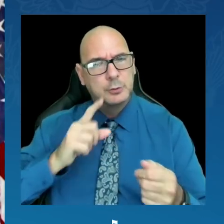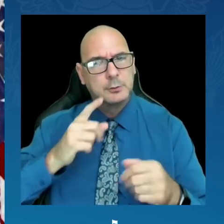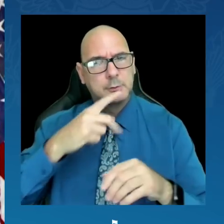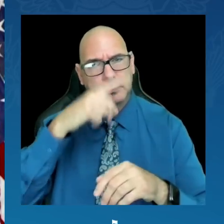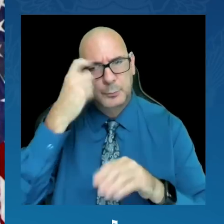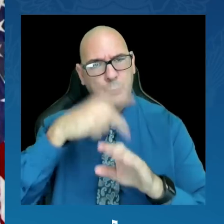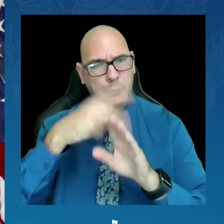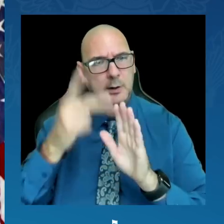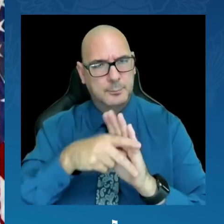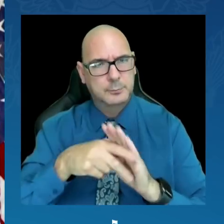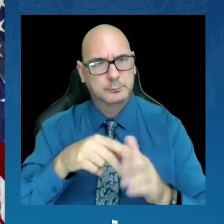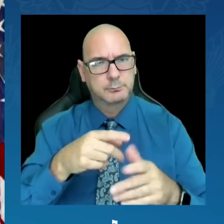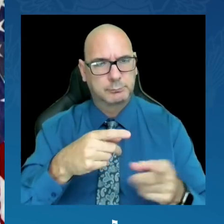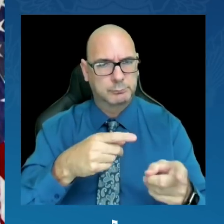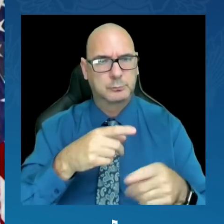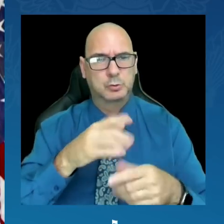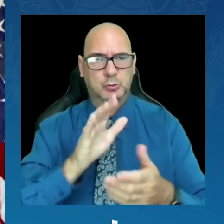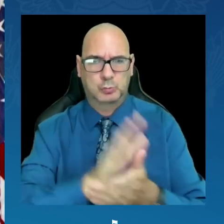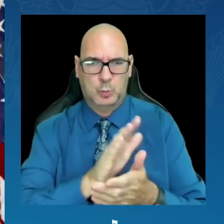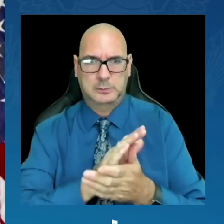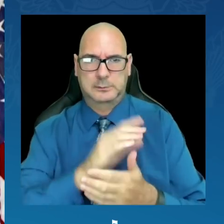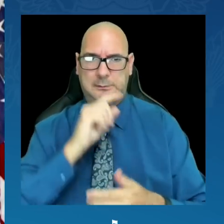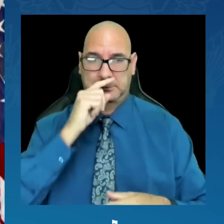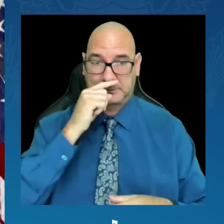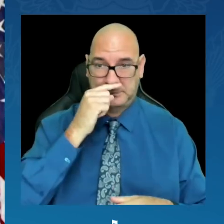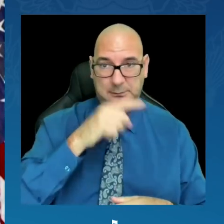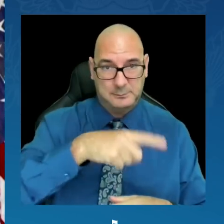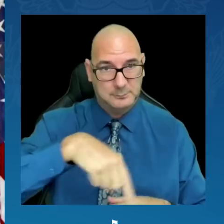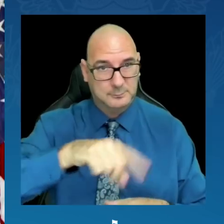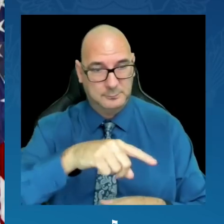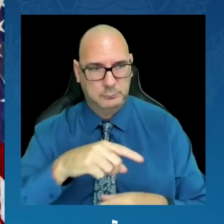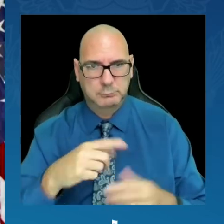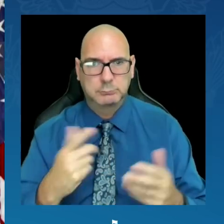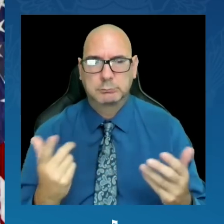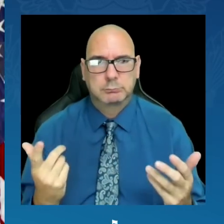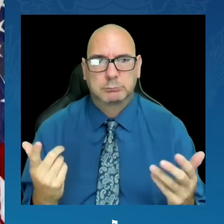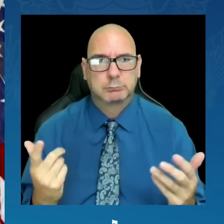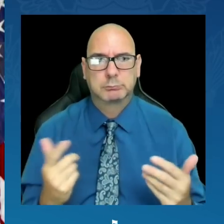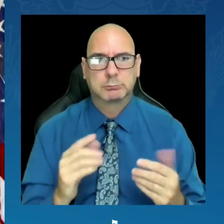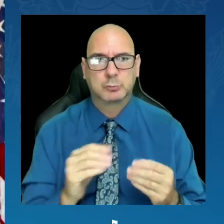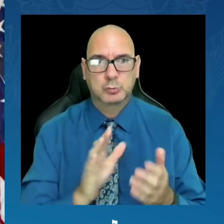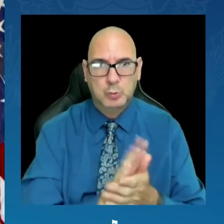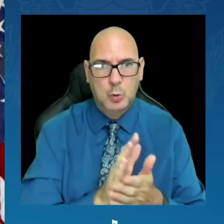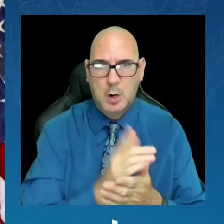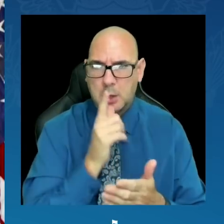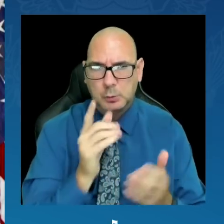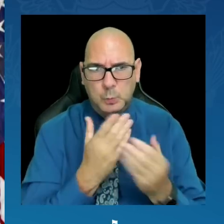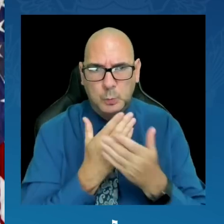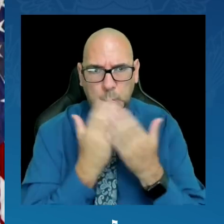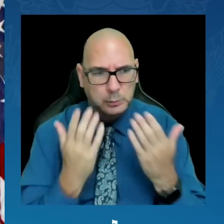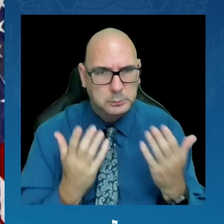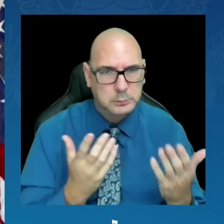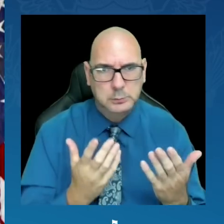Kids that ordinarily get school lunches. Well, during the summer, they offered them a real lunch, as well as probably the best meal they have.